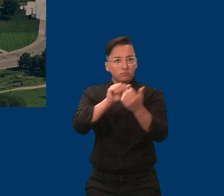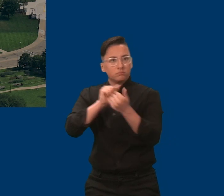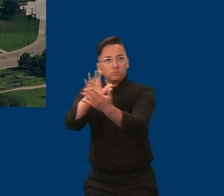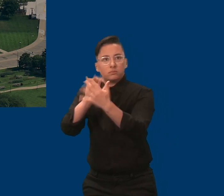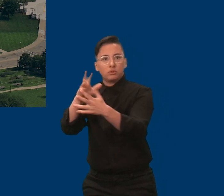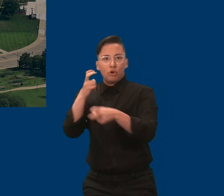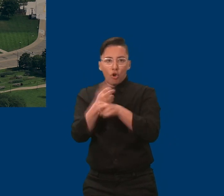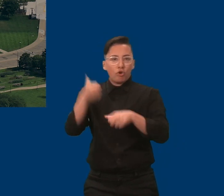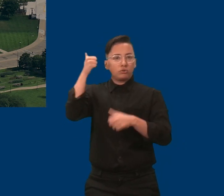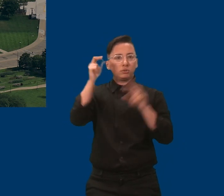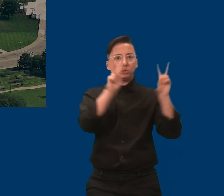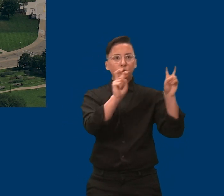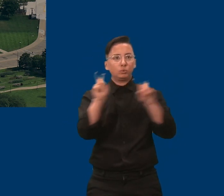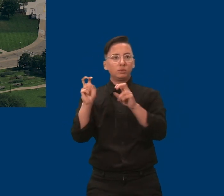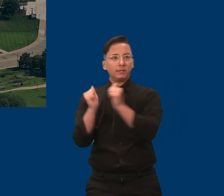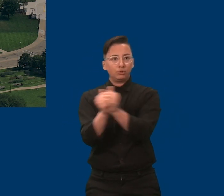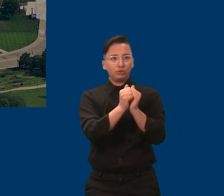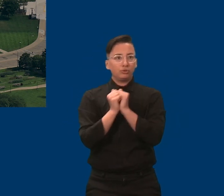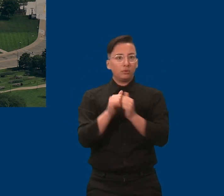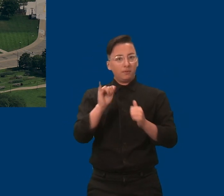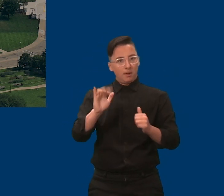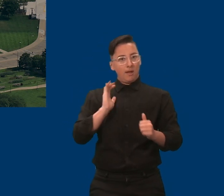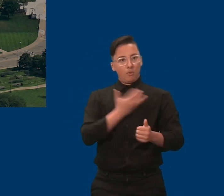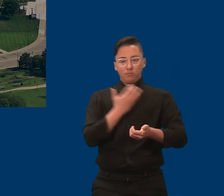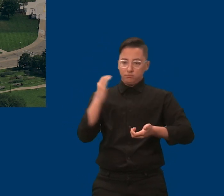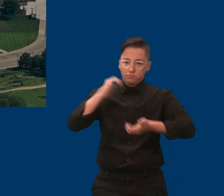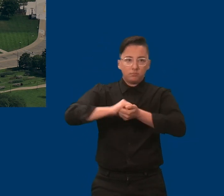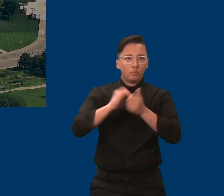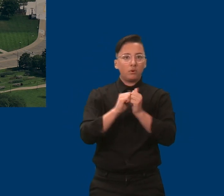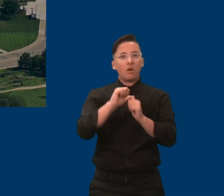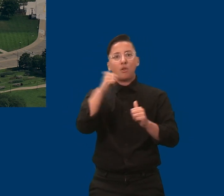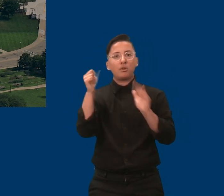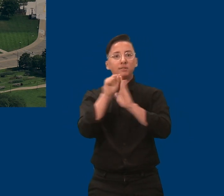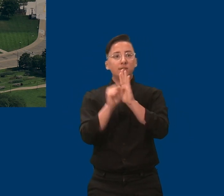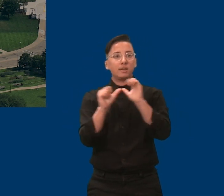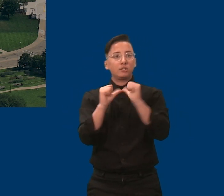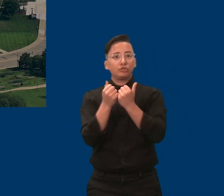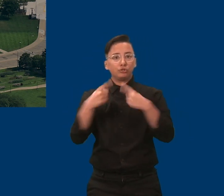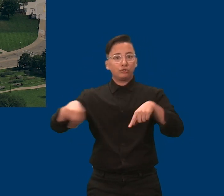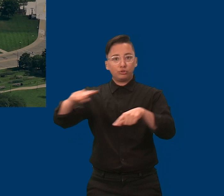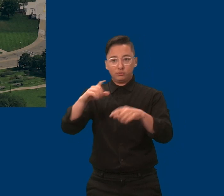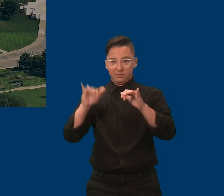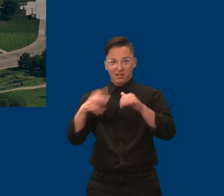on MCD's legislative agenda, and it includes working with the Minnesota Inclusive Higher Education